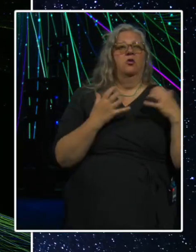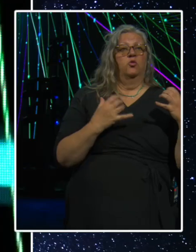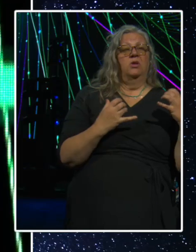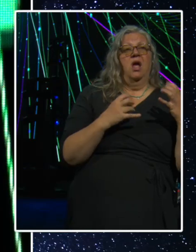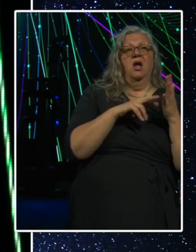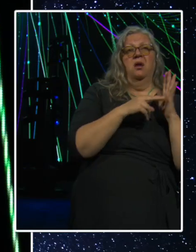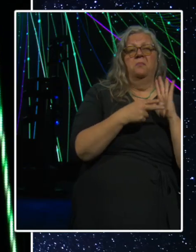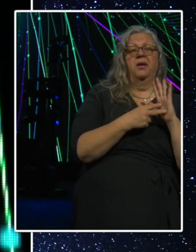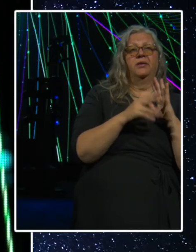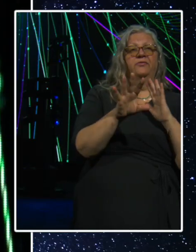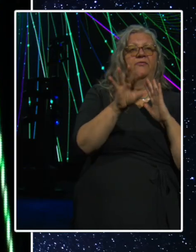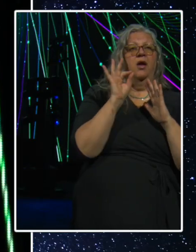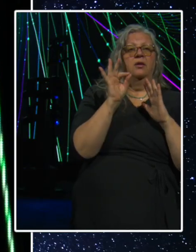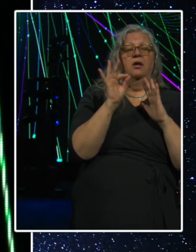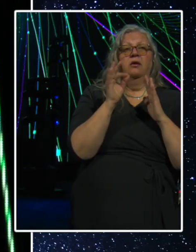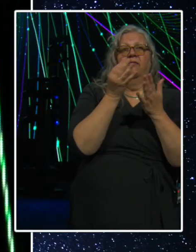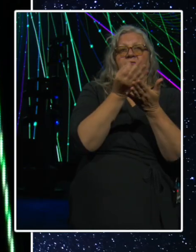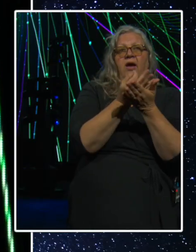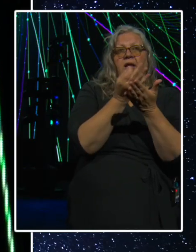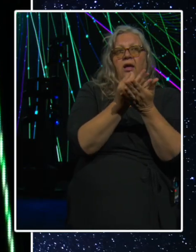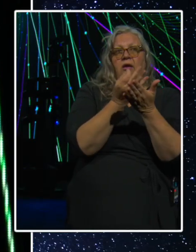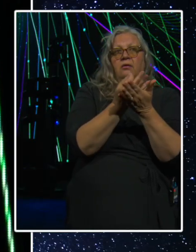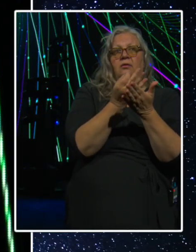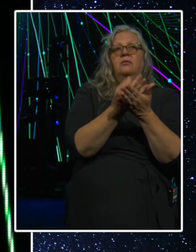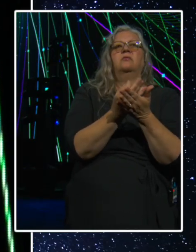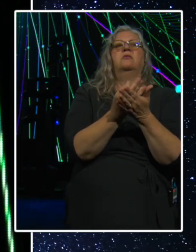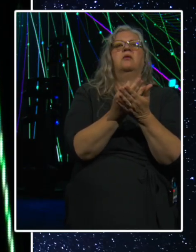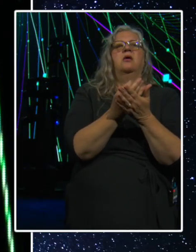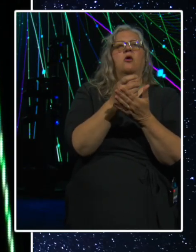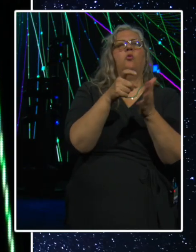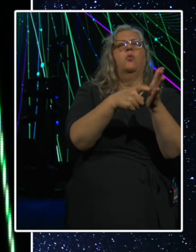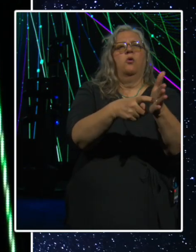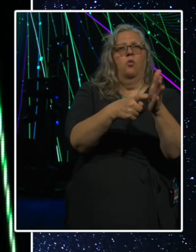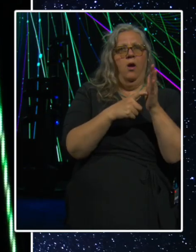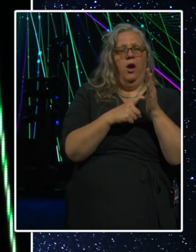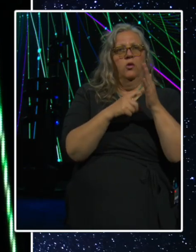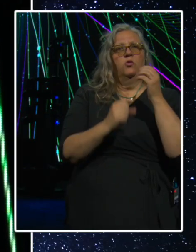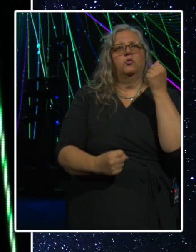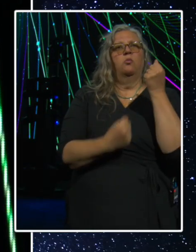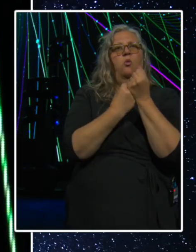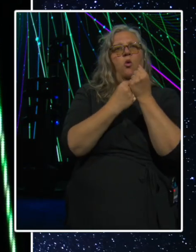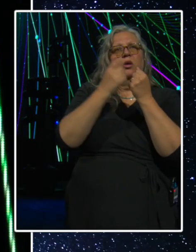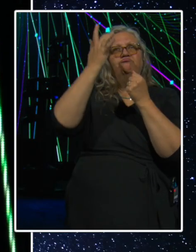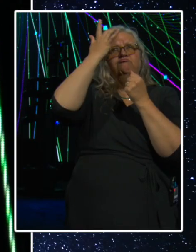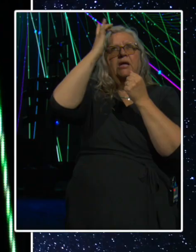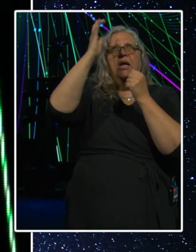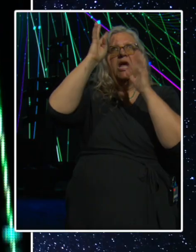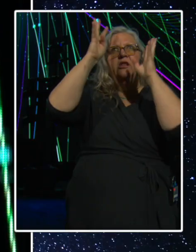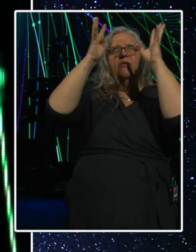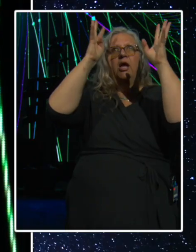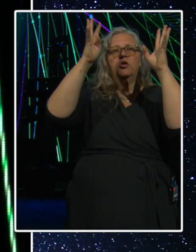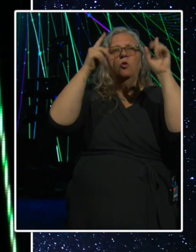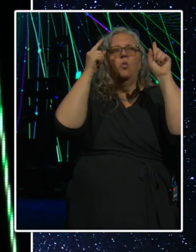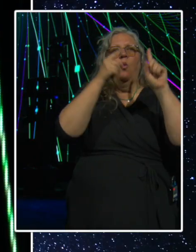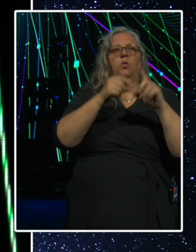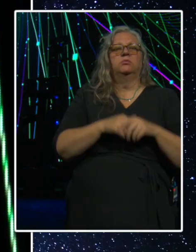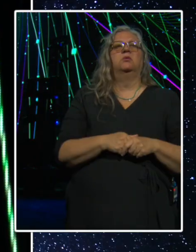This day, that often means finding the financial resources needed to support your innovation goals.